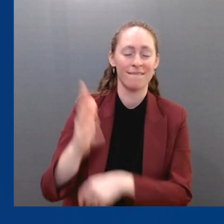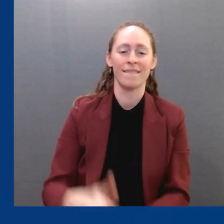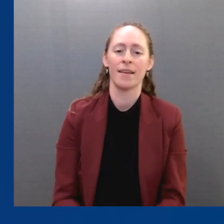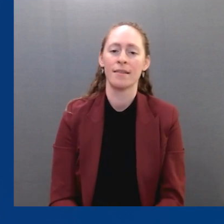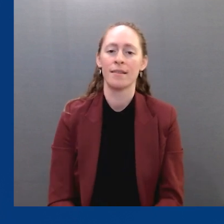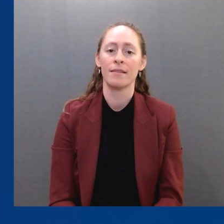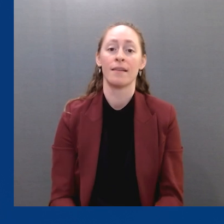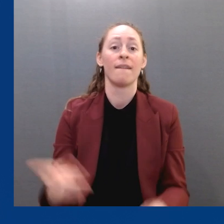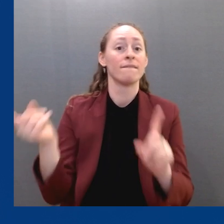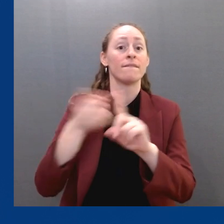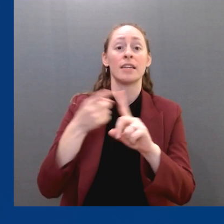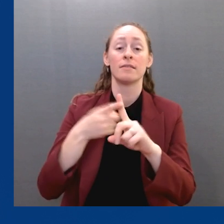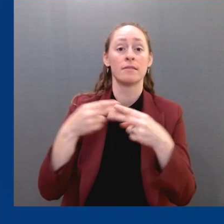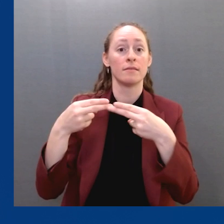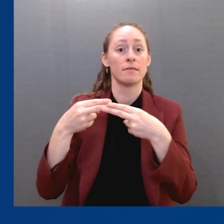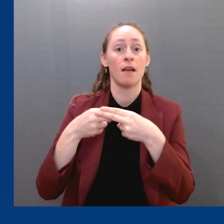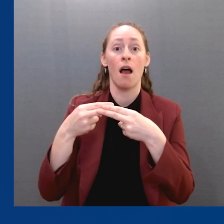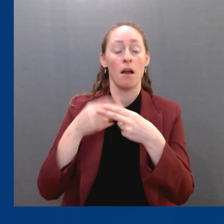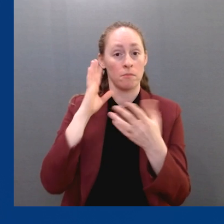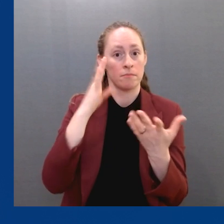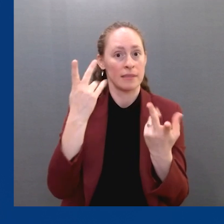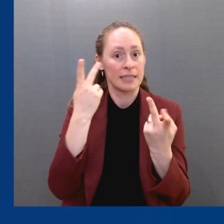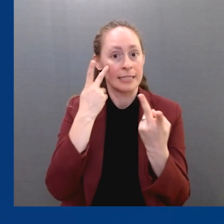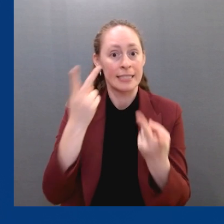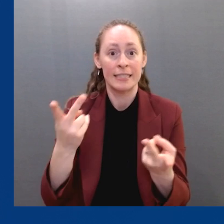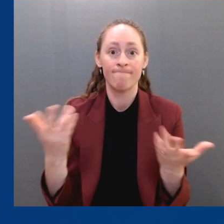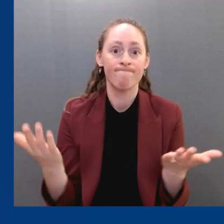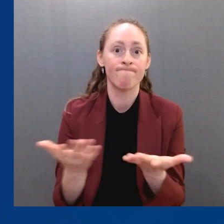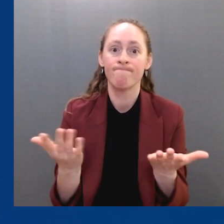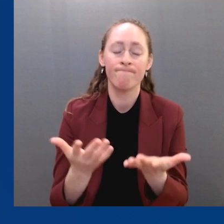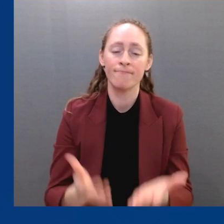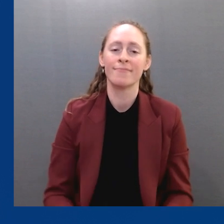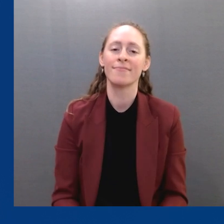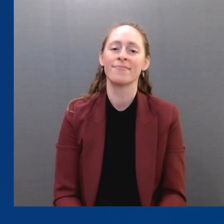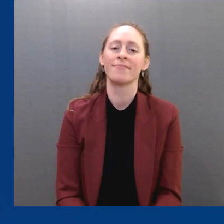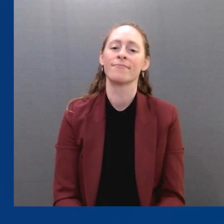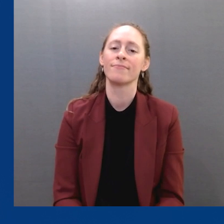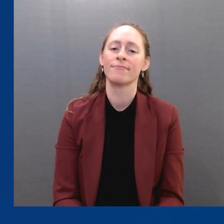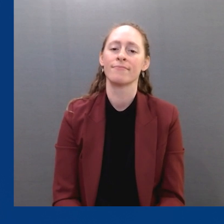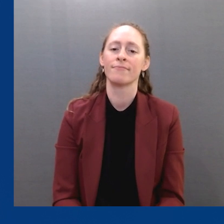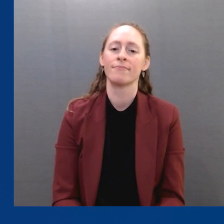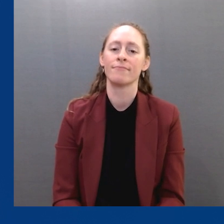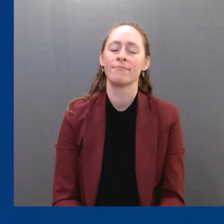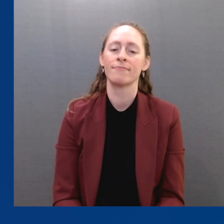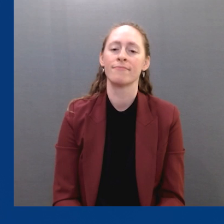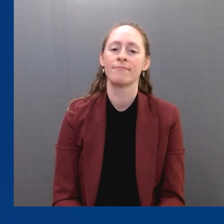Just as a background as you see here and you look temporally from June of 2021,